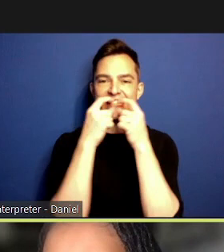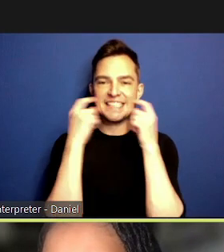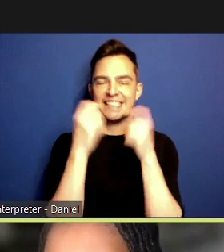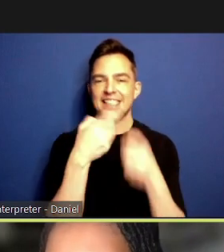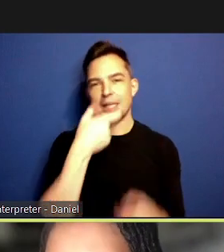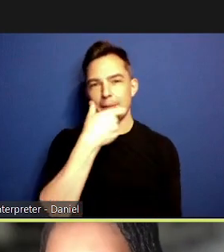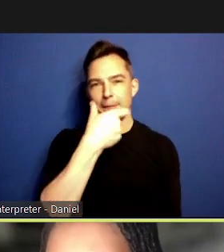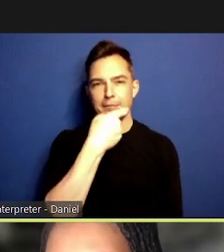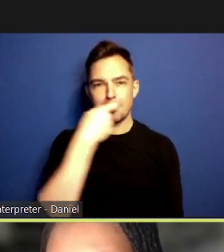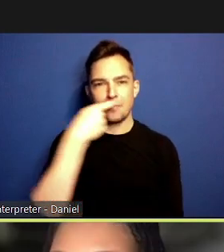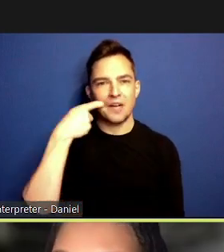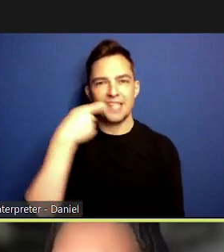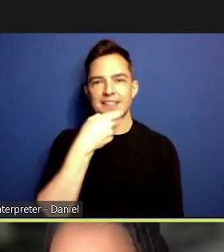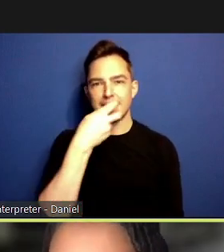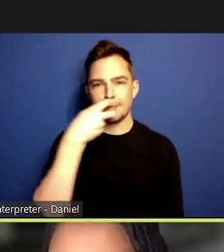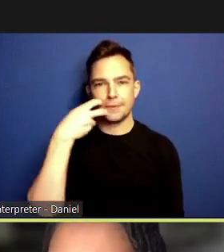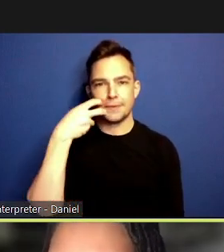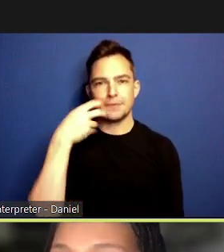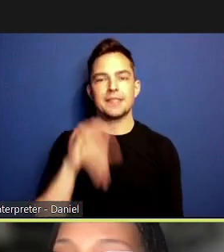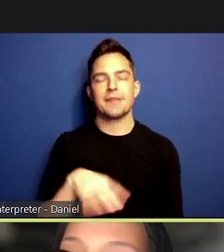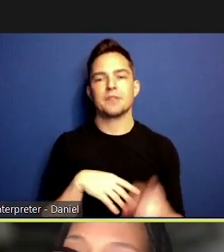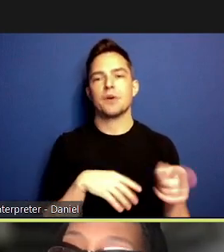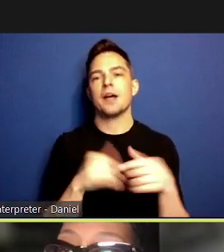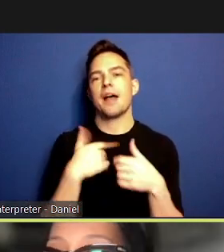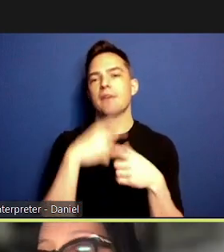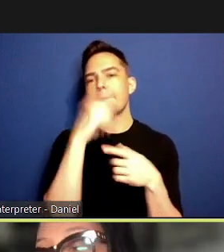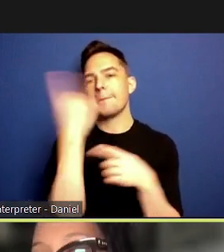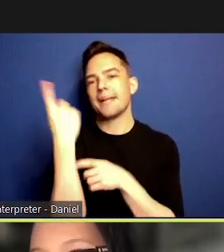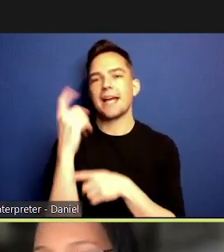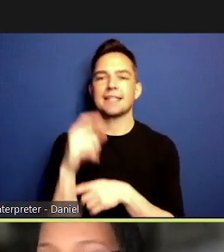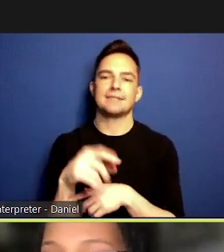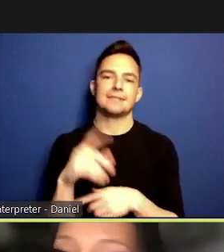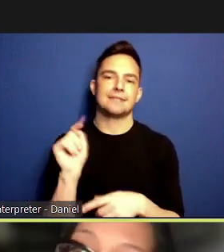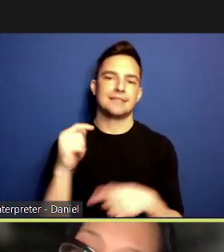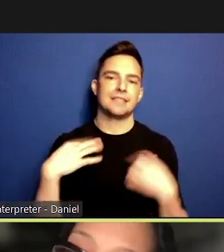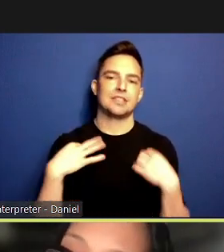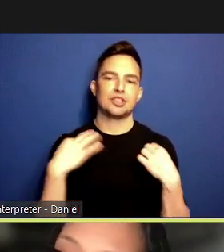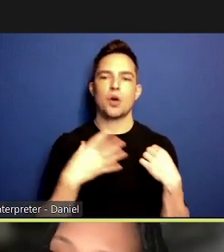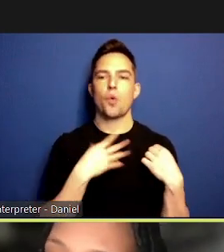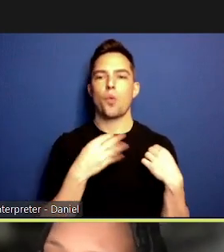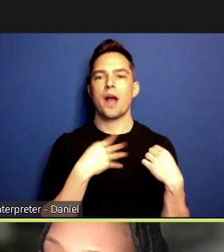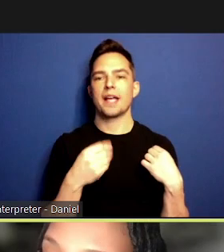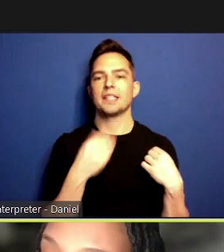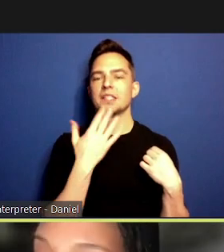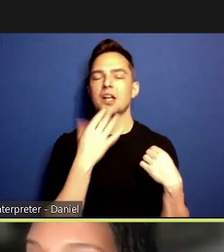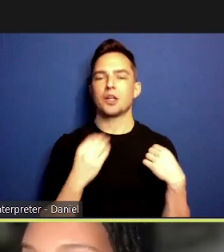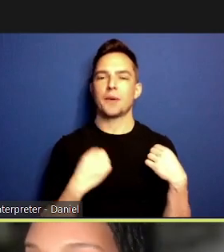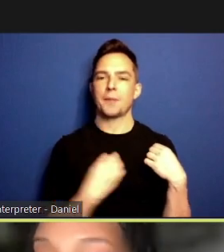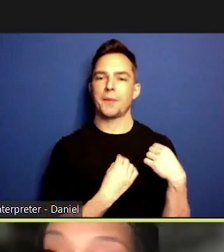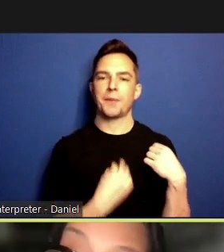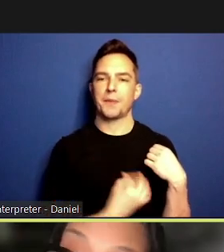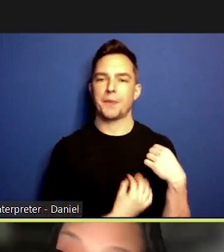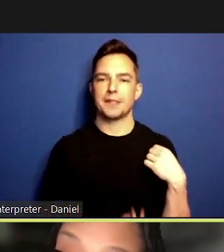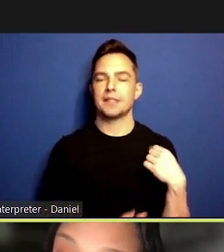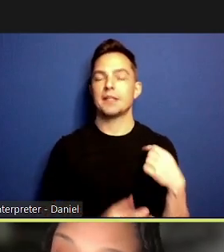I am wearing a black T-shirt with a white print. And last but not least, I navigate